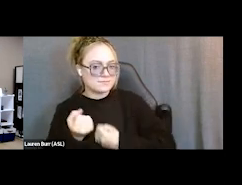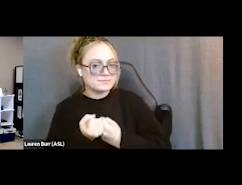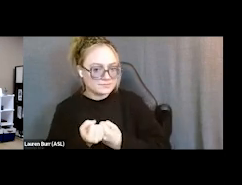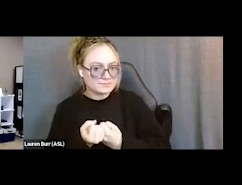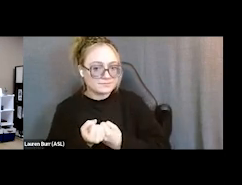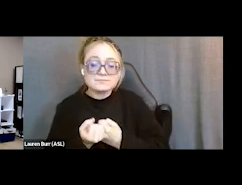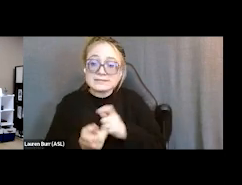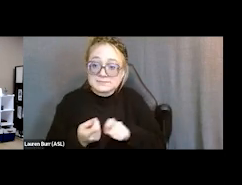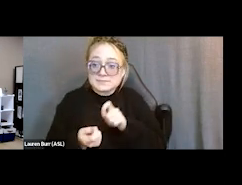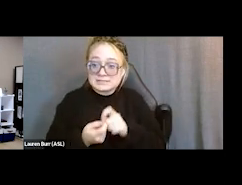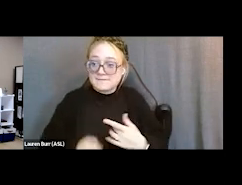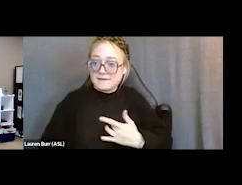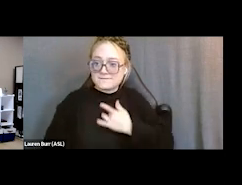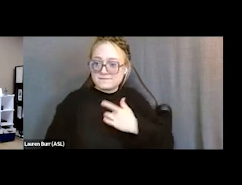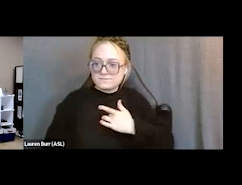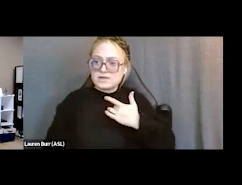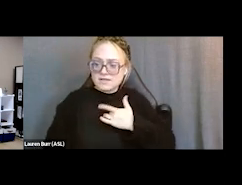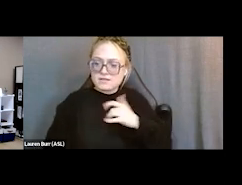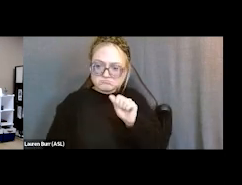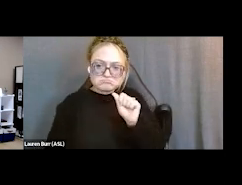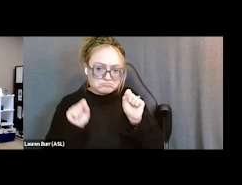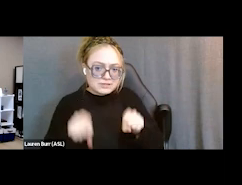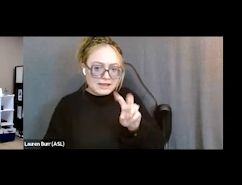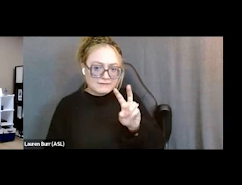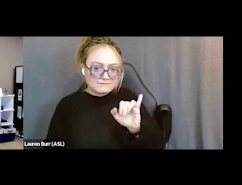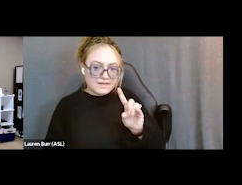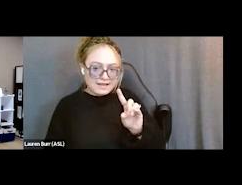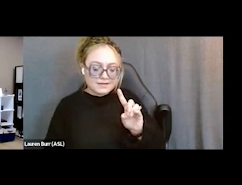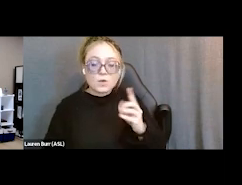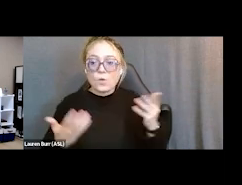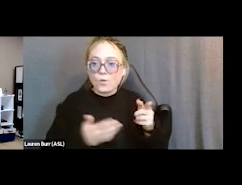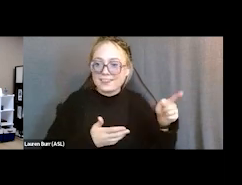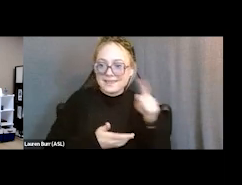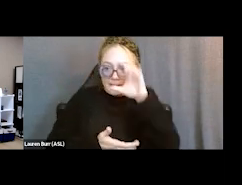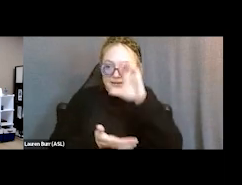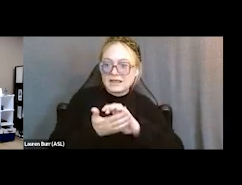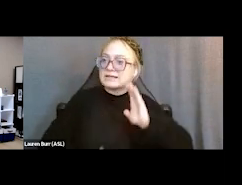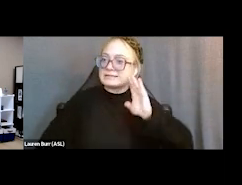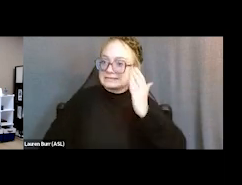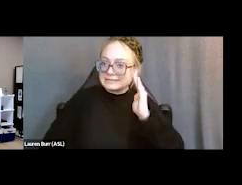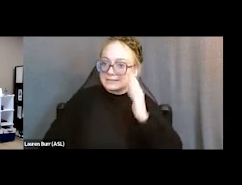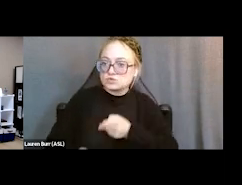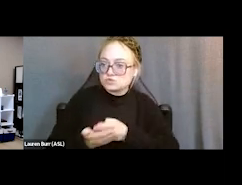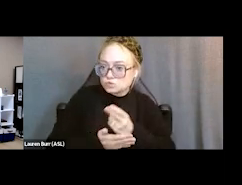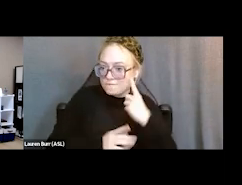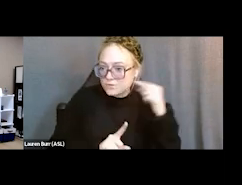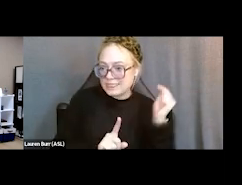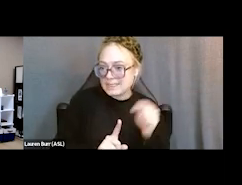way given what they likely, what they believe, seems like it's based in reality to them.